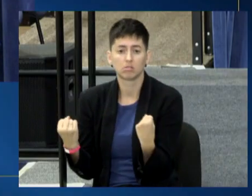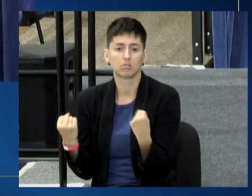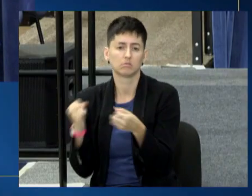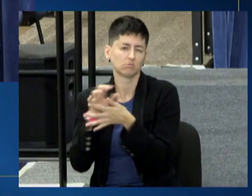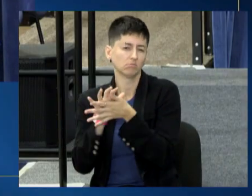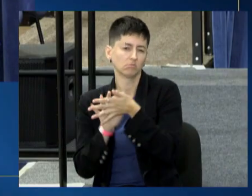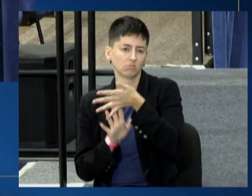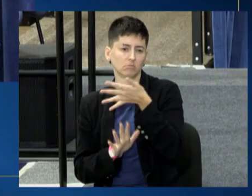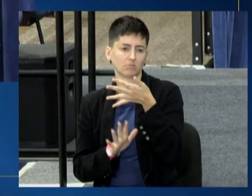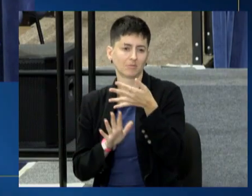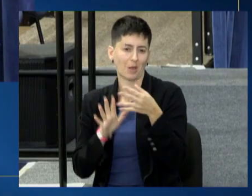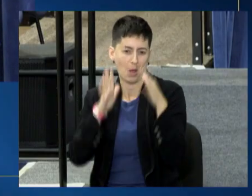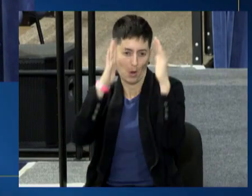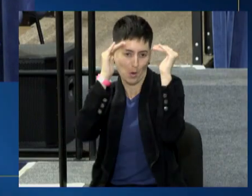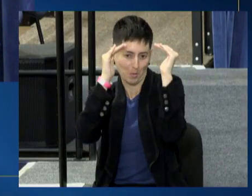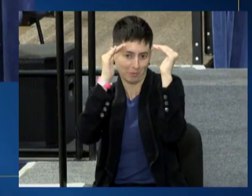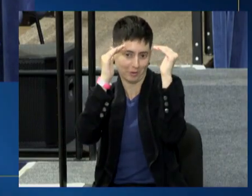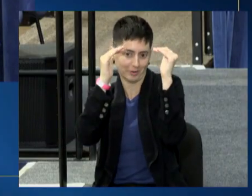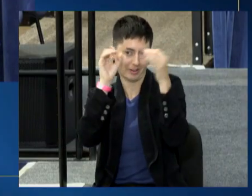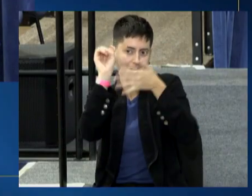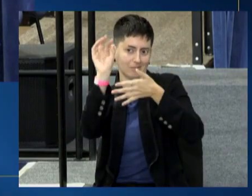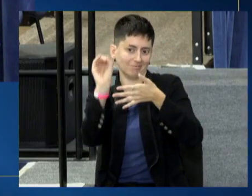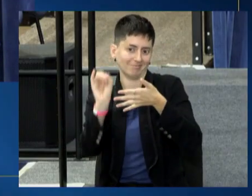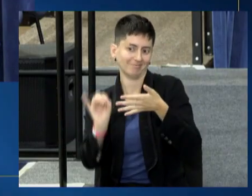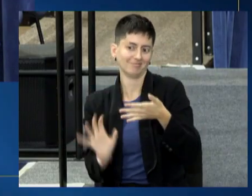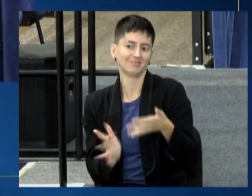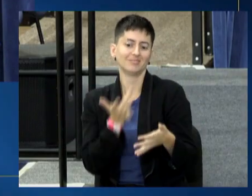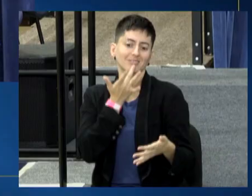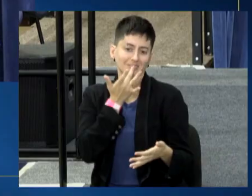hopefully that gives you a flavor of a couple of the things that we're doing at FDA. And that's